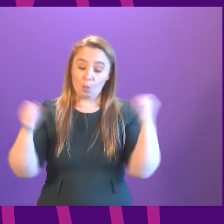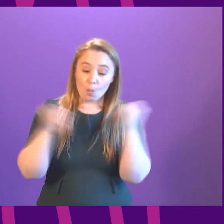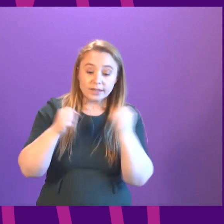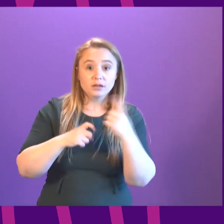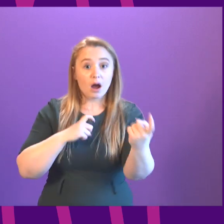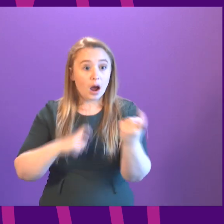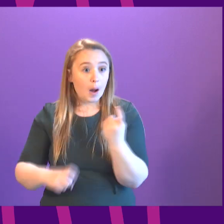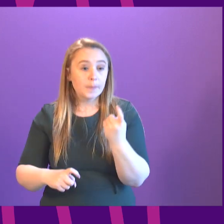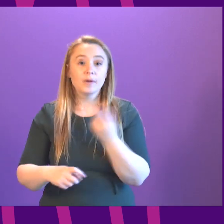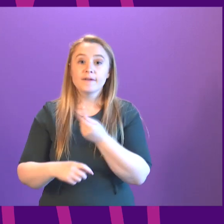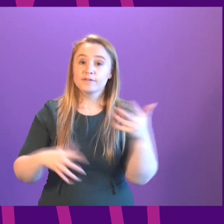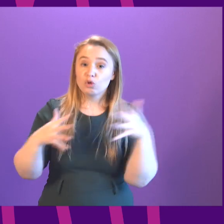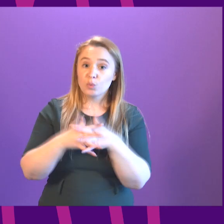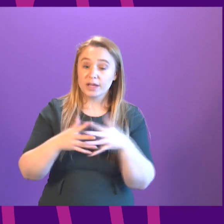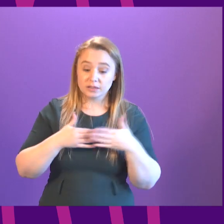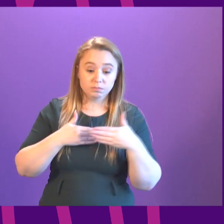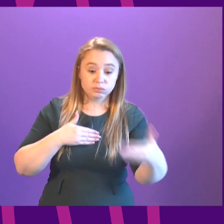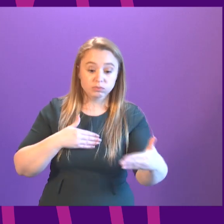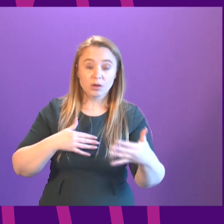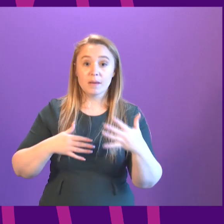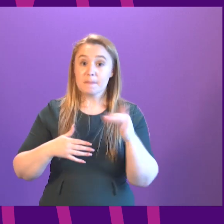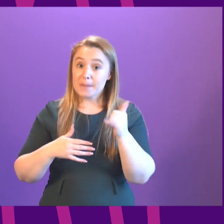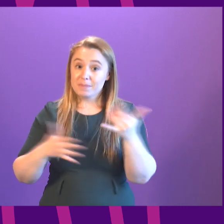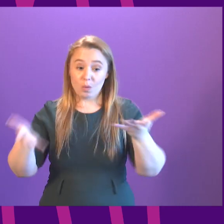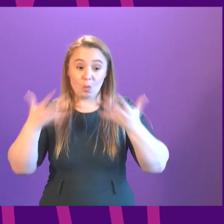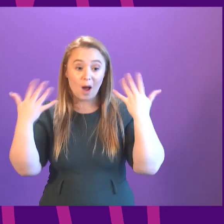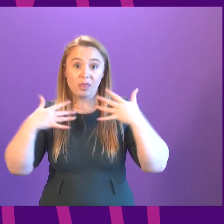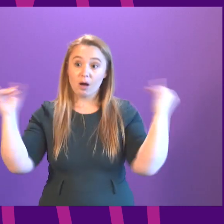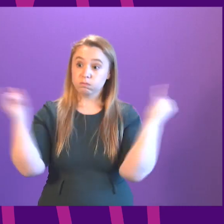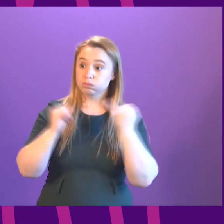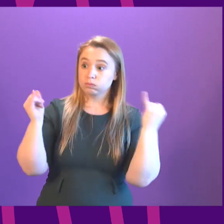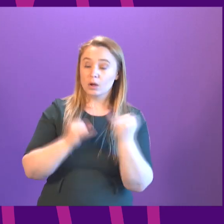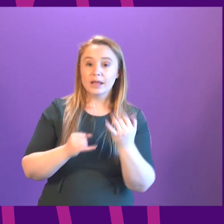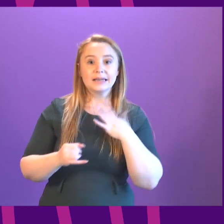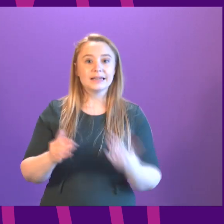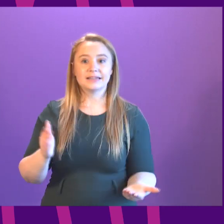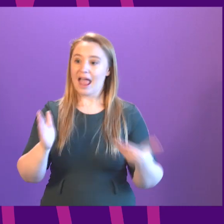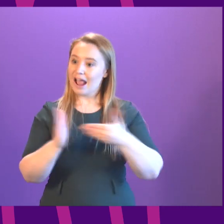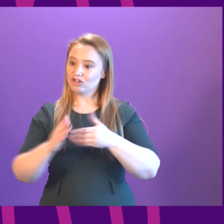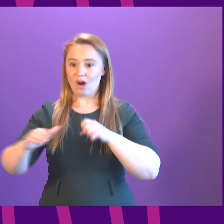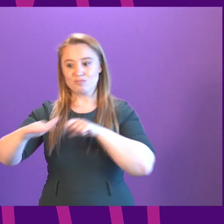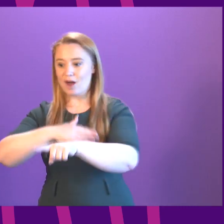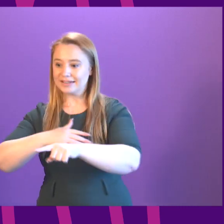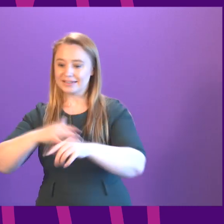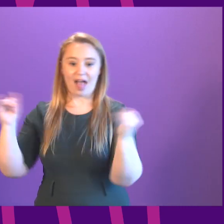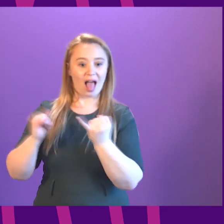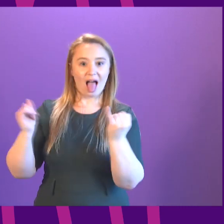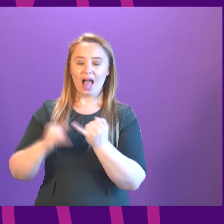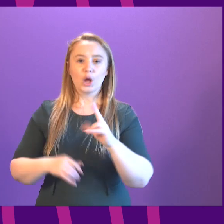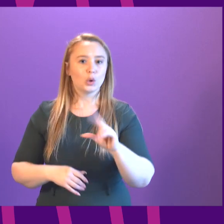and over the next few weeks we may be dealing with severe weather as well. We do not need the disruption that Brexit will bring, and I really hope that the UK Government will